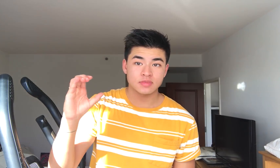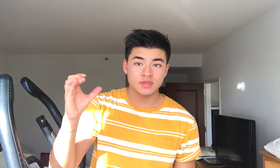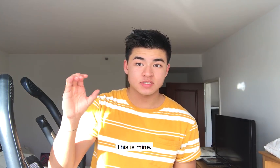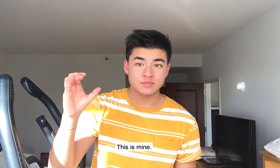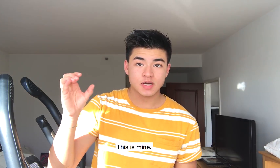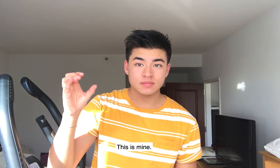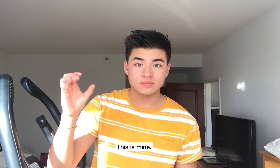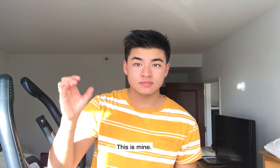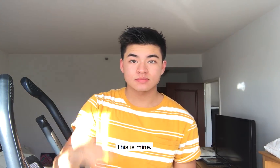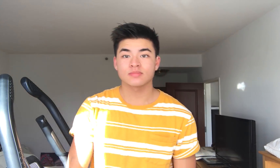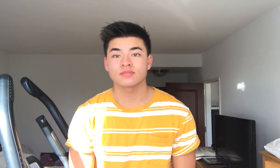It's not